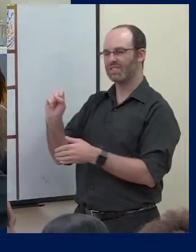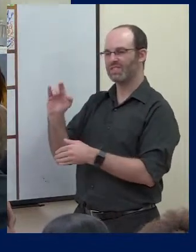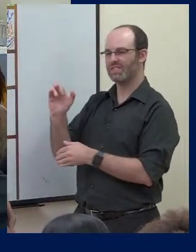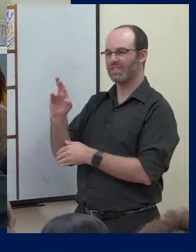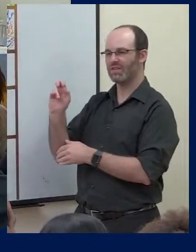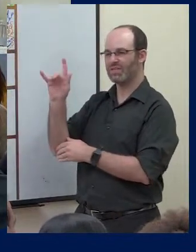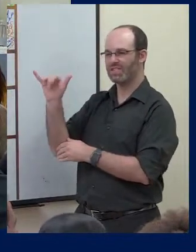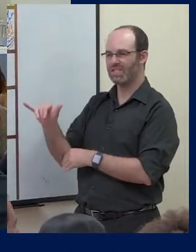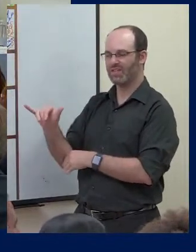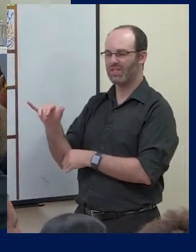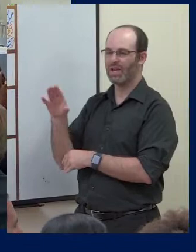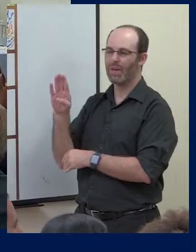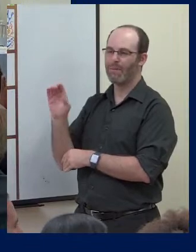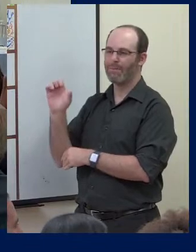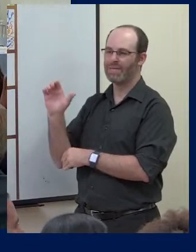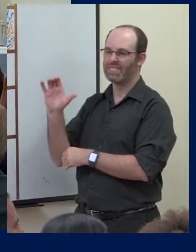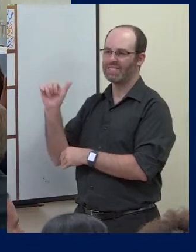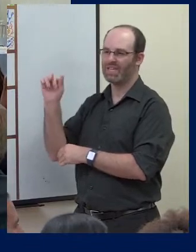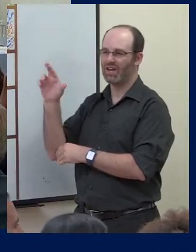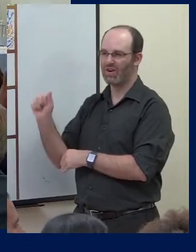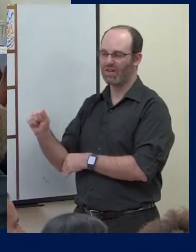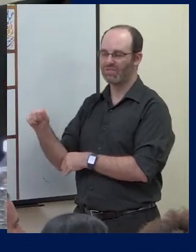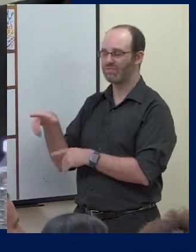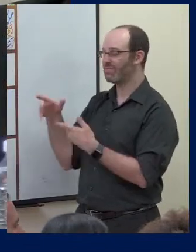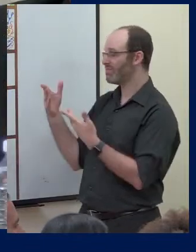Xavier Becerra . Sec.